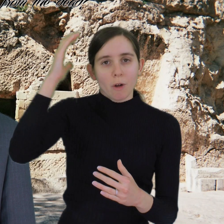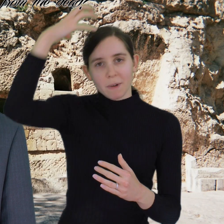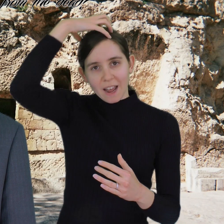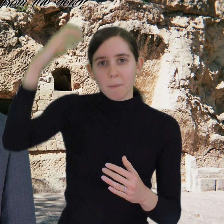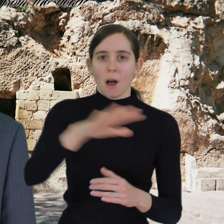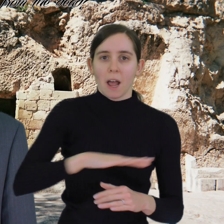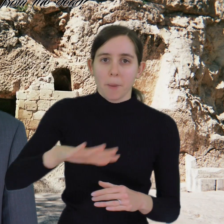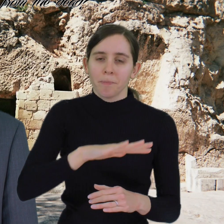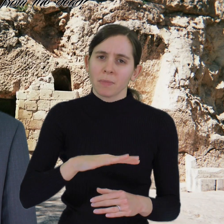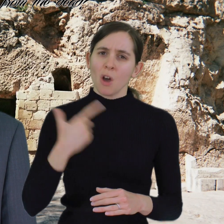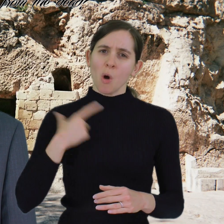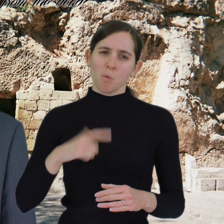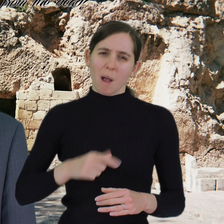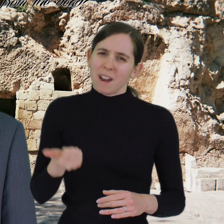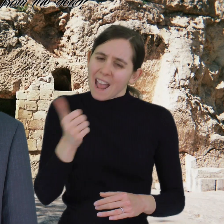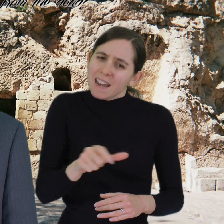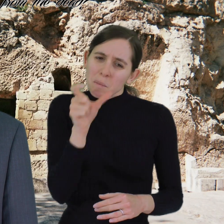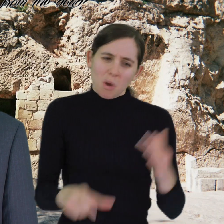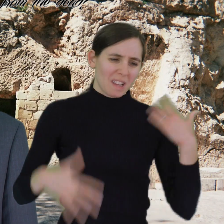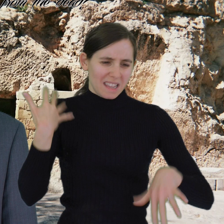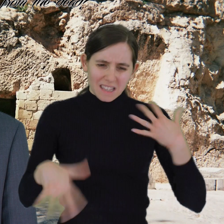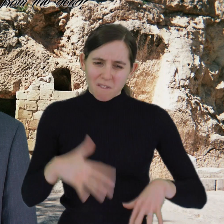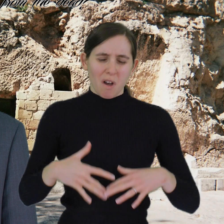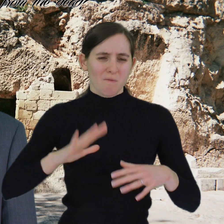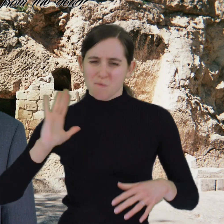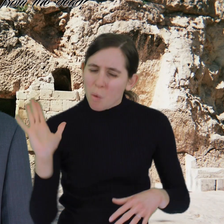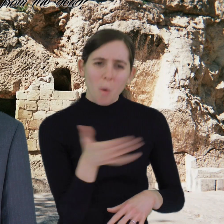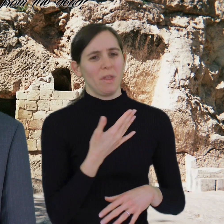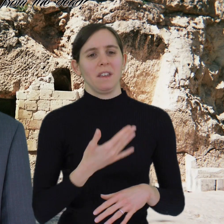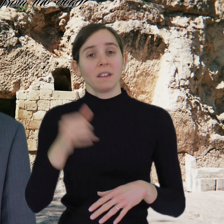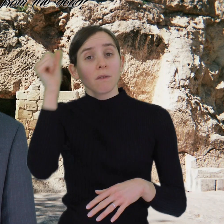Why would anyone suffer this for what they knew was a lie?